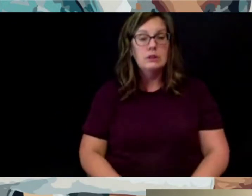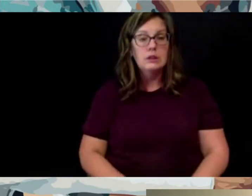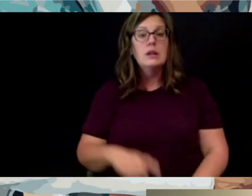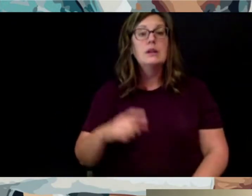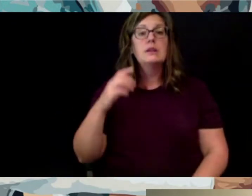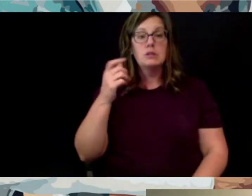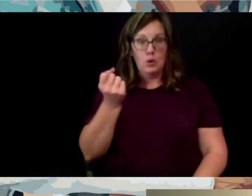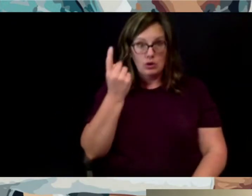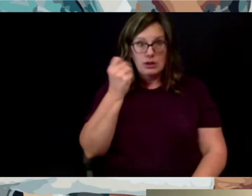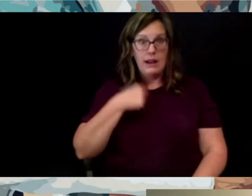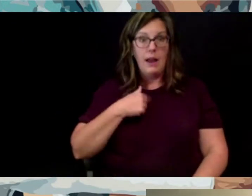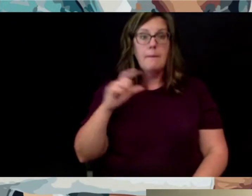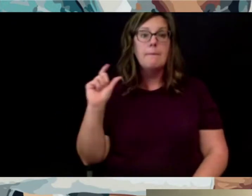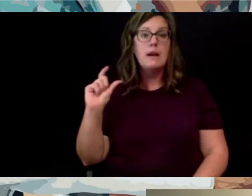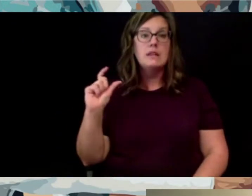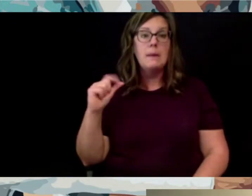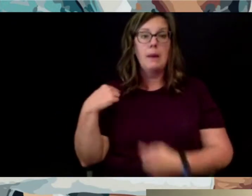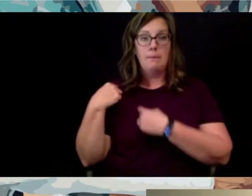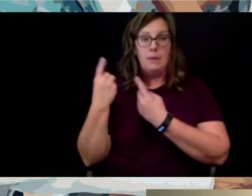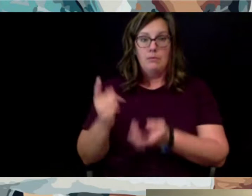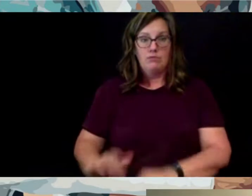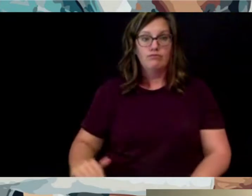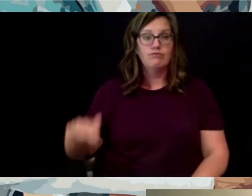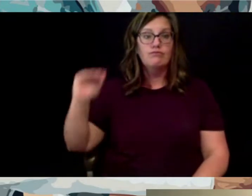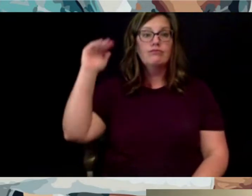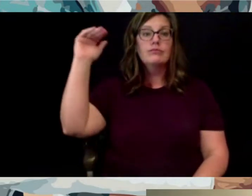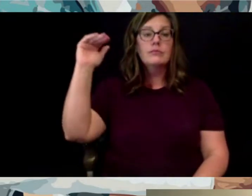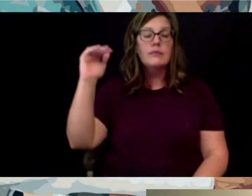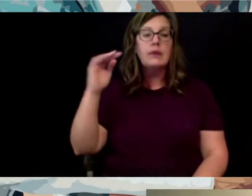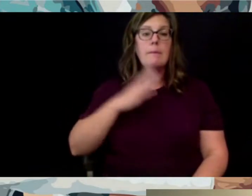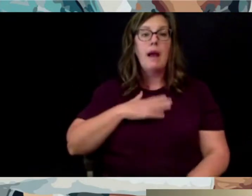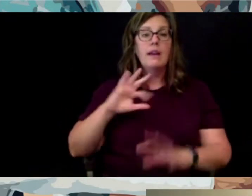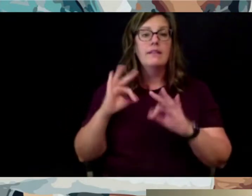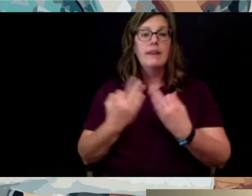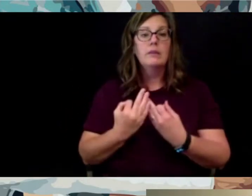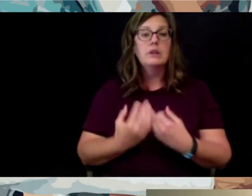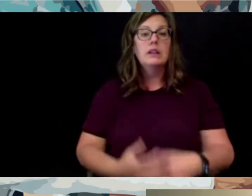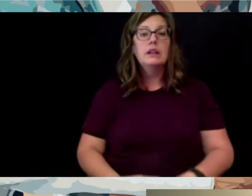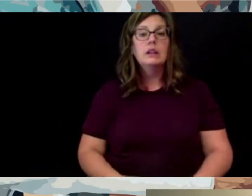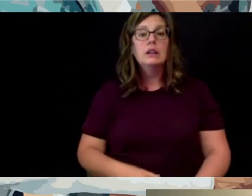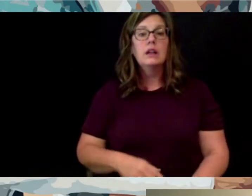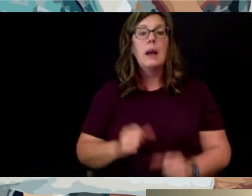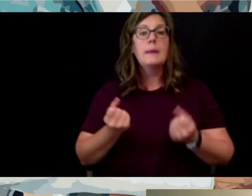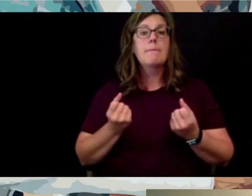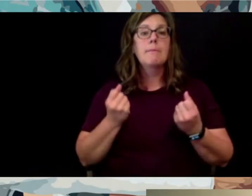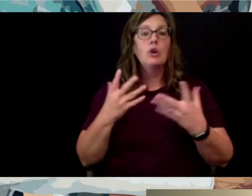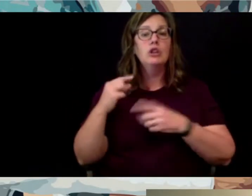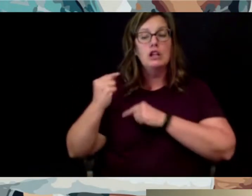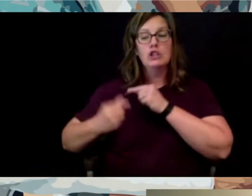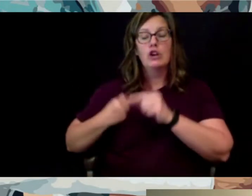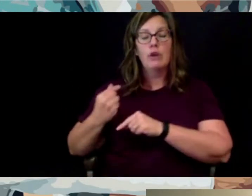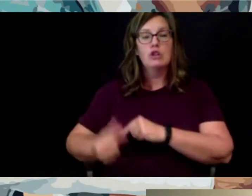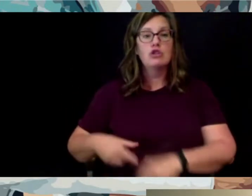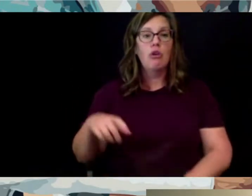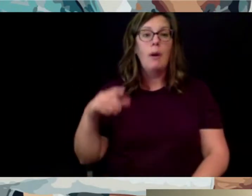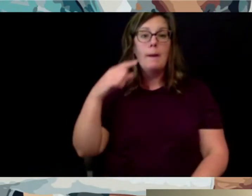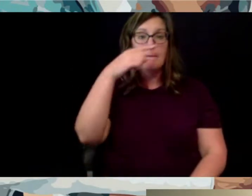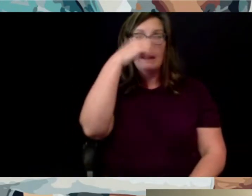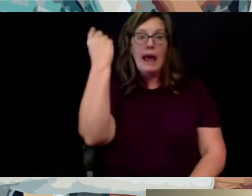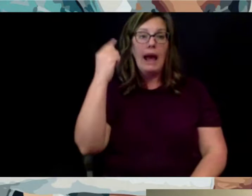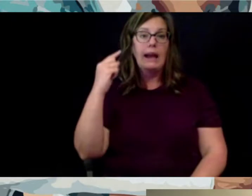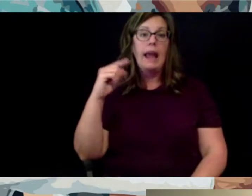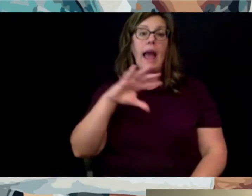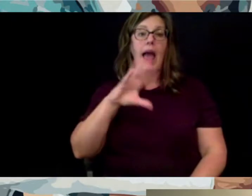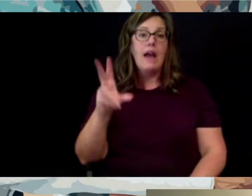i've been listening my whole life my family is multi-generational uh black african american uh